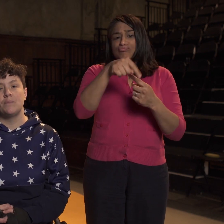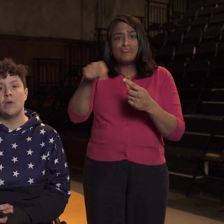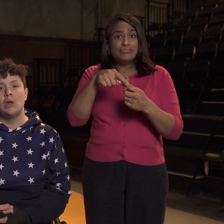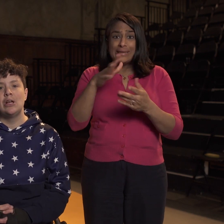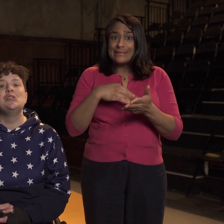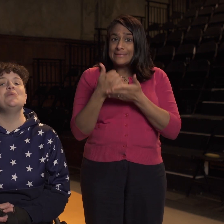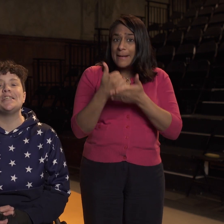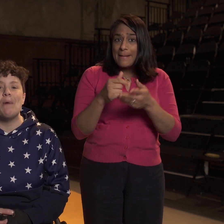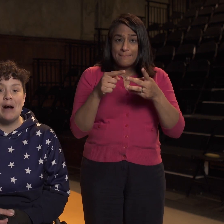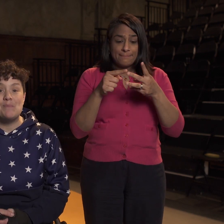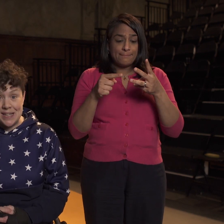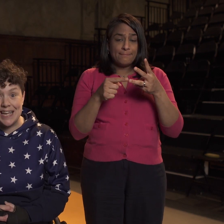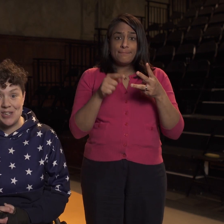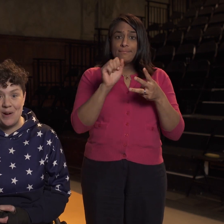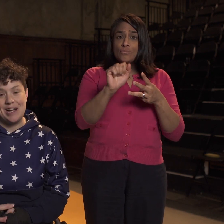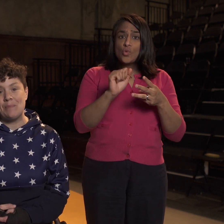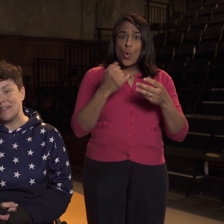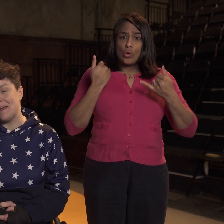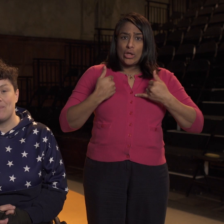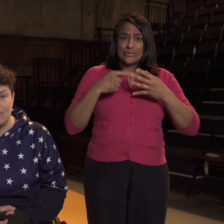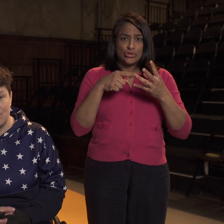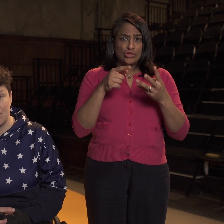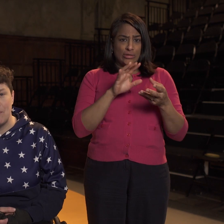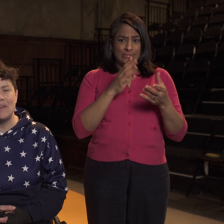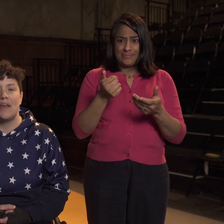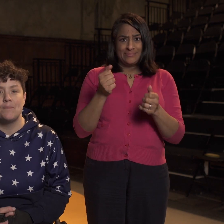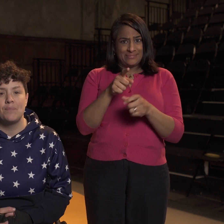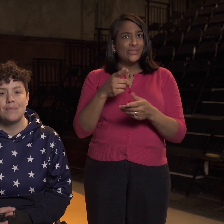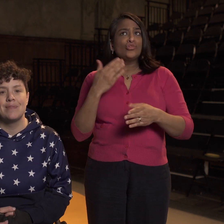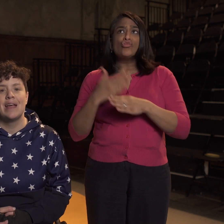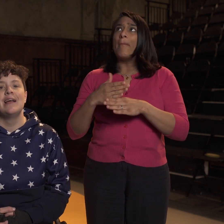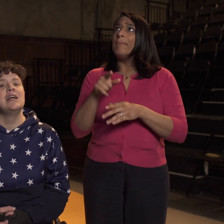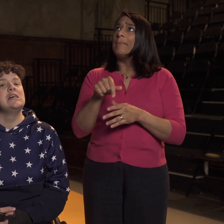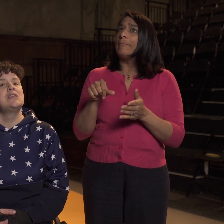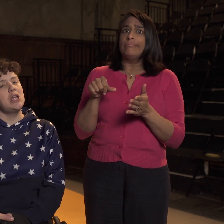biscuit, biscuit Do you want some help to get to work? biscuit, biscuit